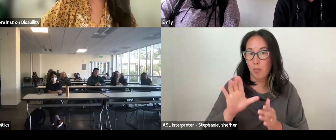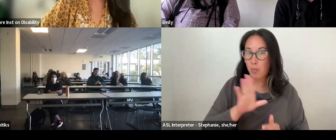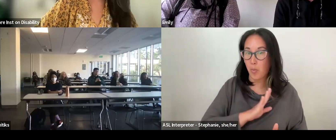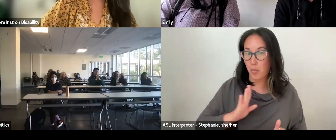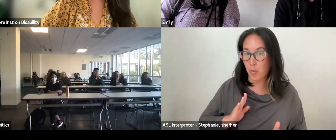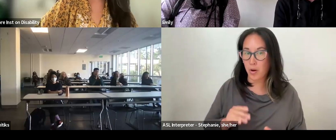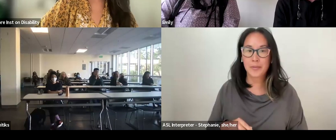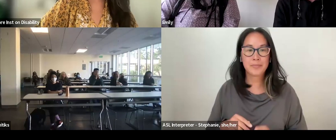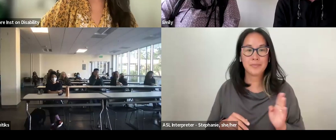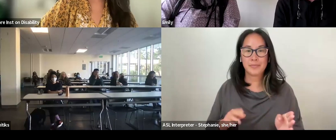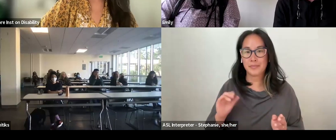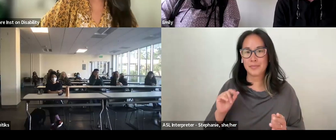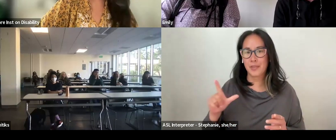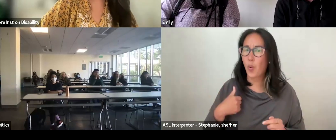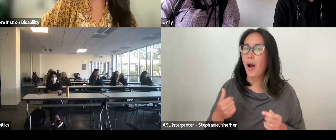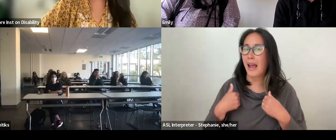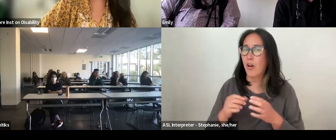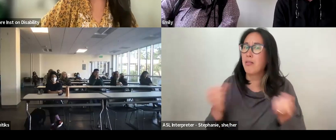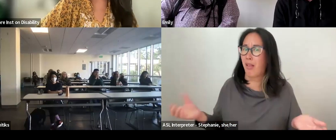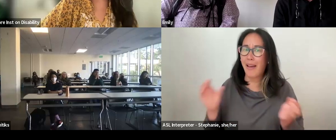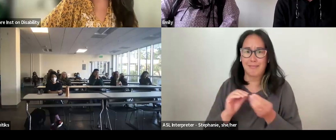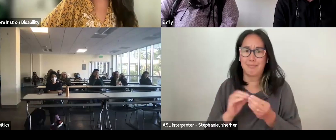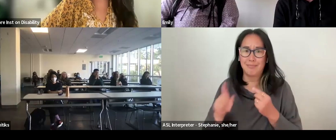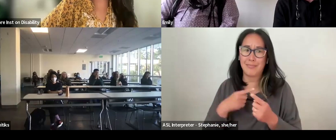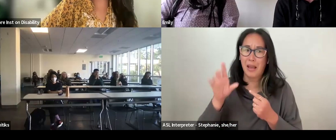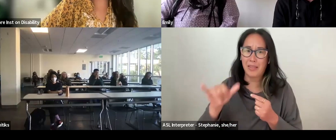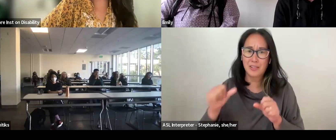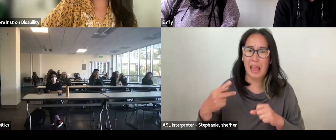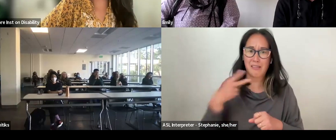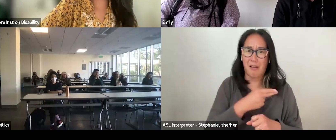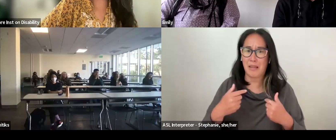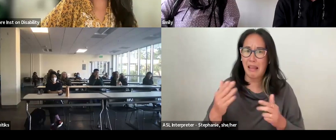Just cut me off at a certain point . So there are two things.